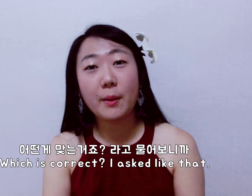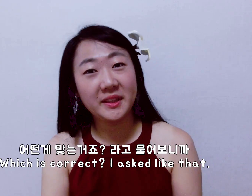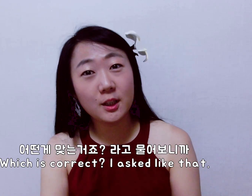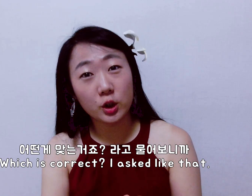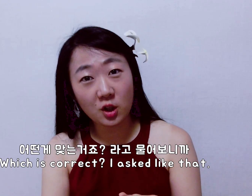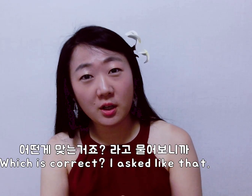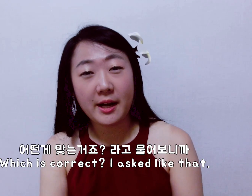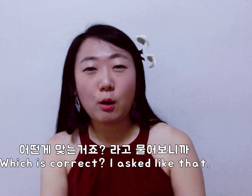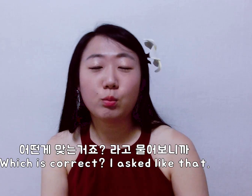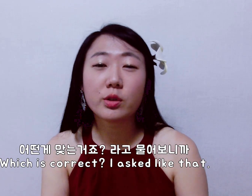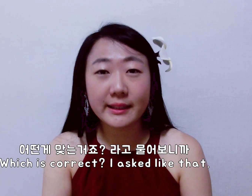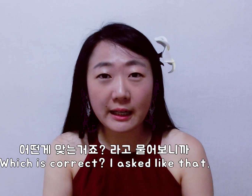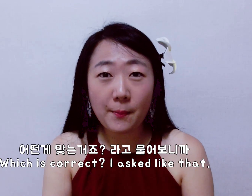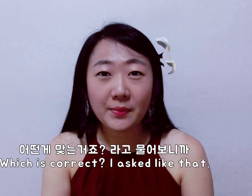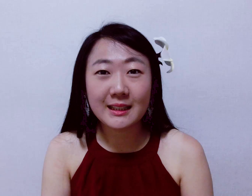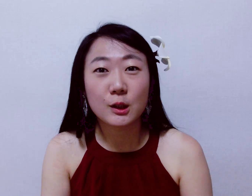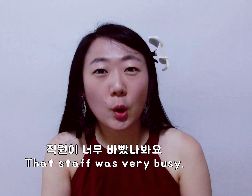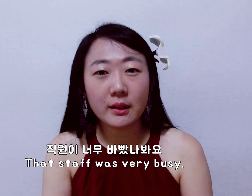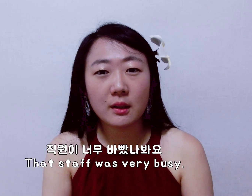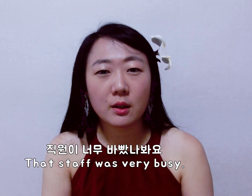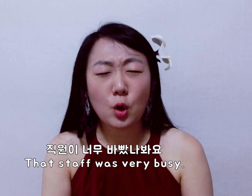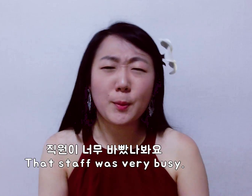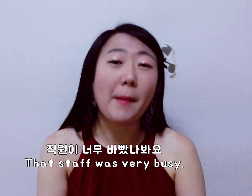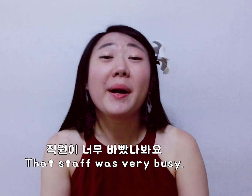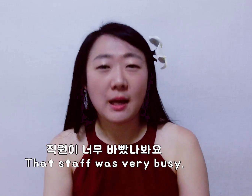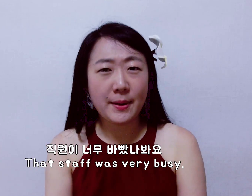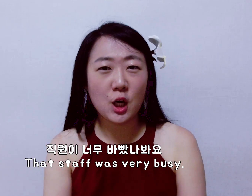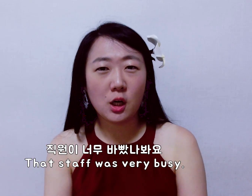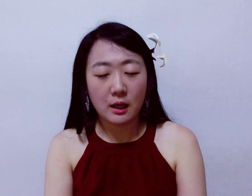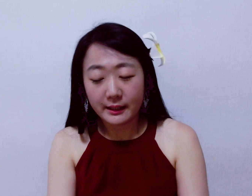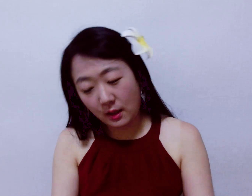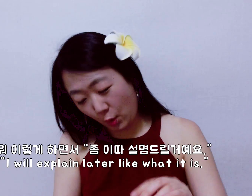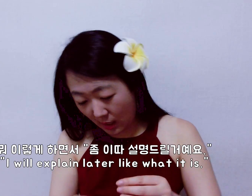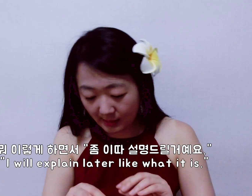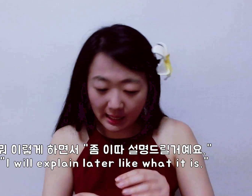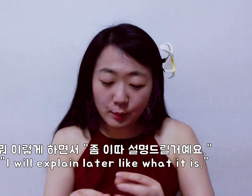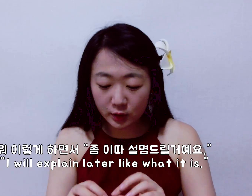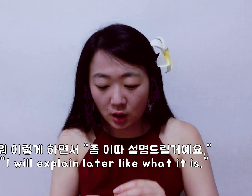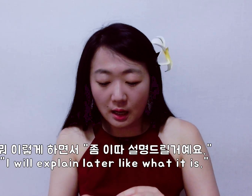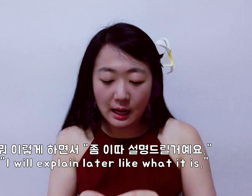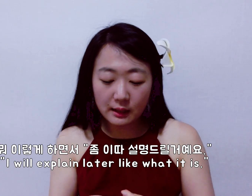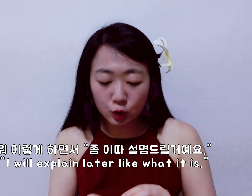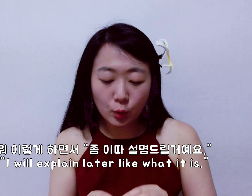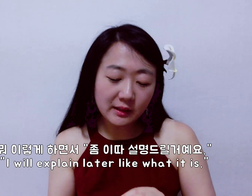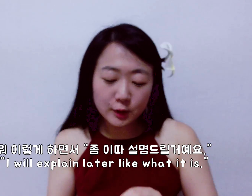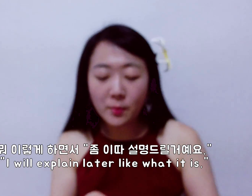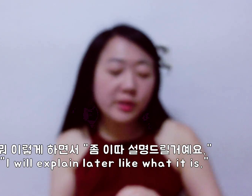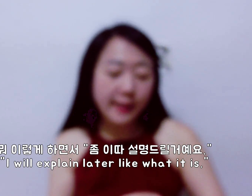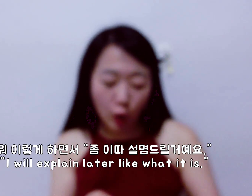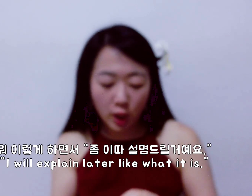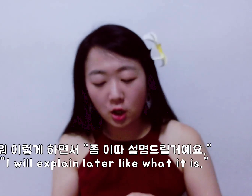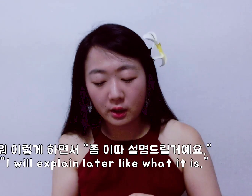different어떤게 맞는거죠 라고 물어 보니까which is correct i asked like that 그 직원이 너무 바빴나봐요that staff was very busy. 뭐 이렇게 하면서 좀 이따 설명 드릴거예요 i will explain later like